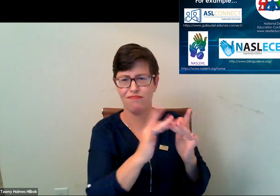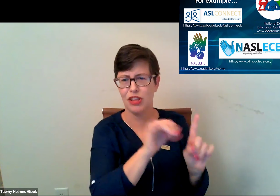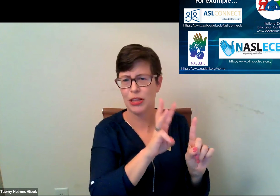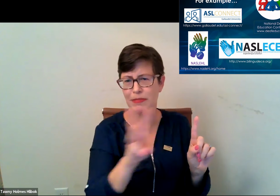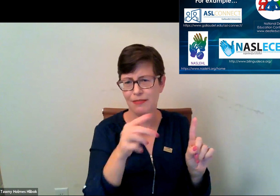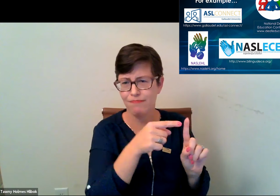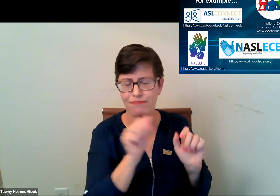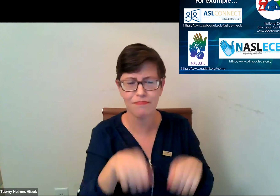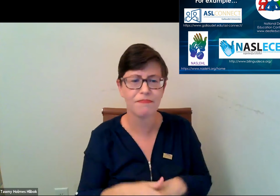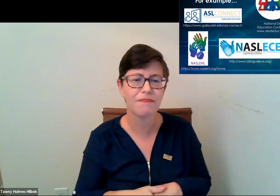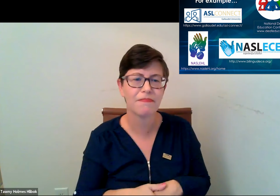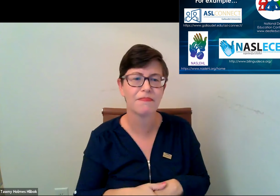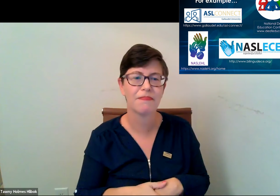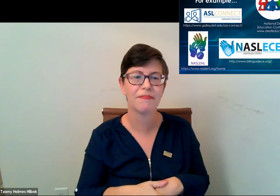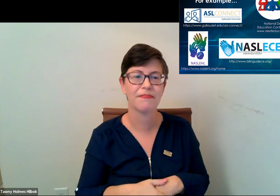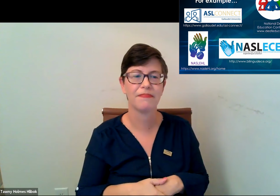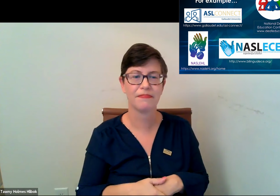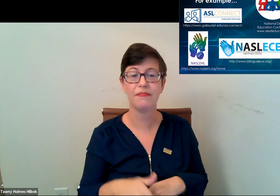And so that's definitely a website, you should reach out to.